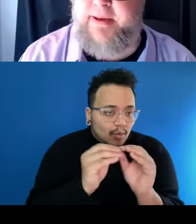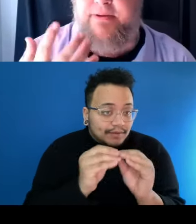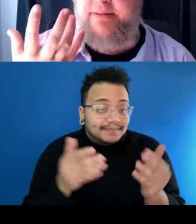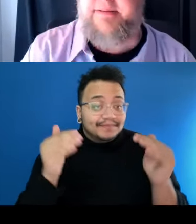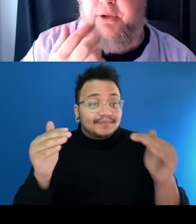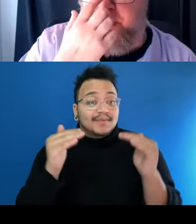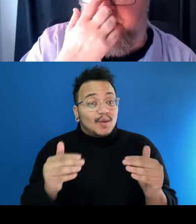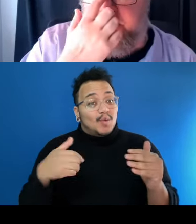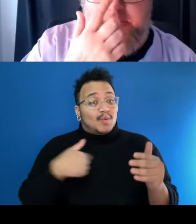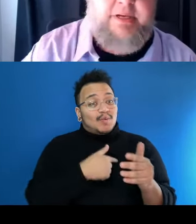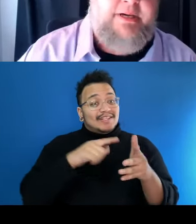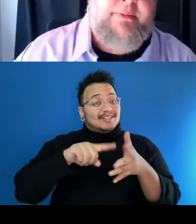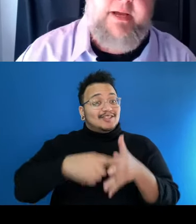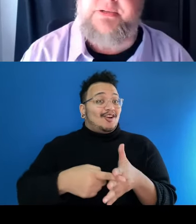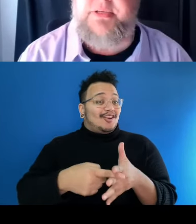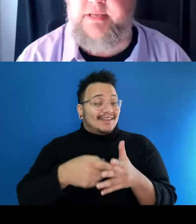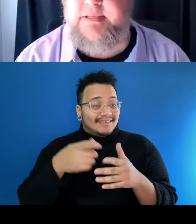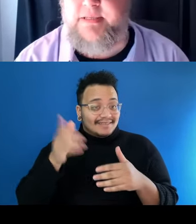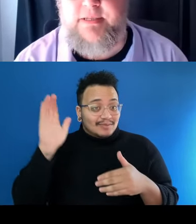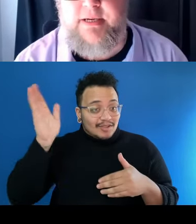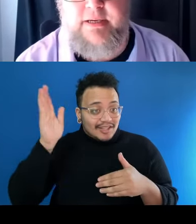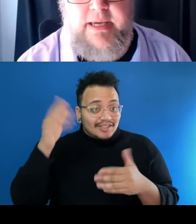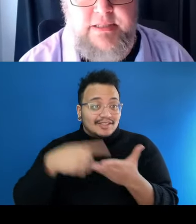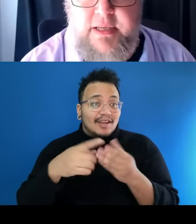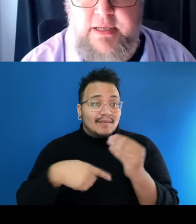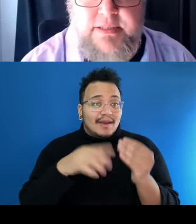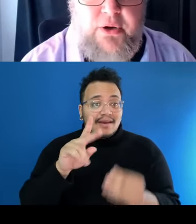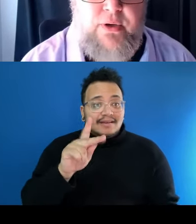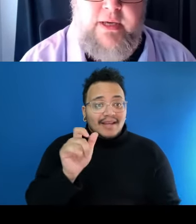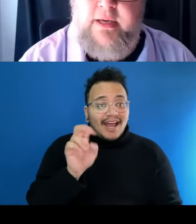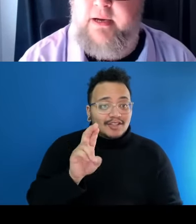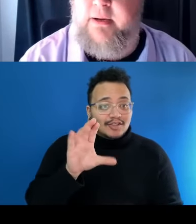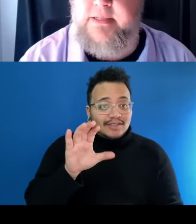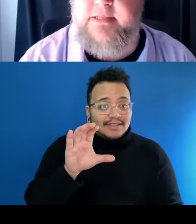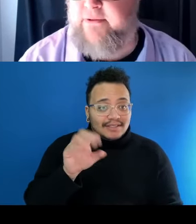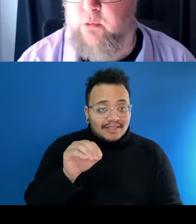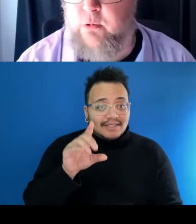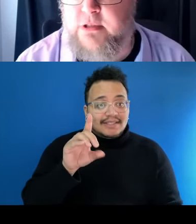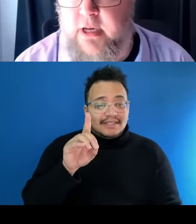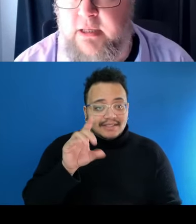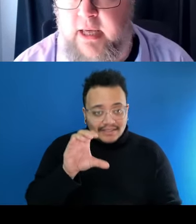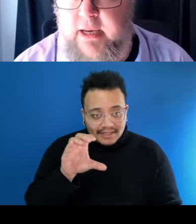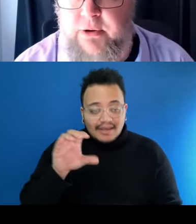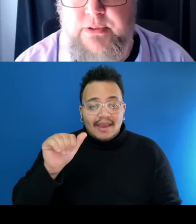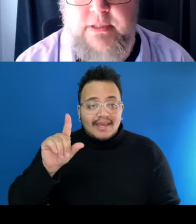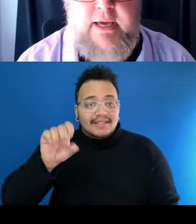about the original Kaiser CDCA study. So, it's definitely worth checking that out